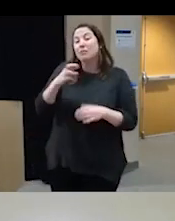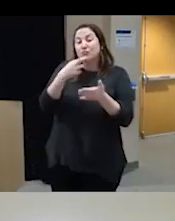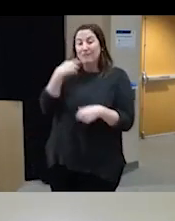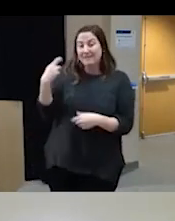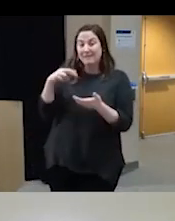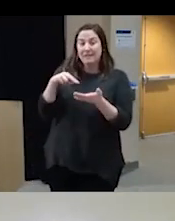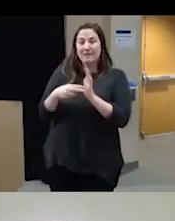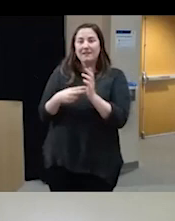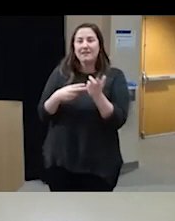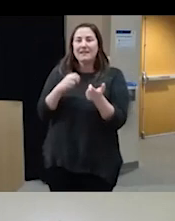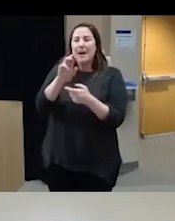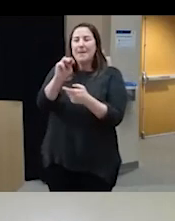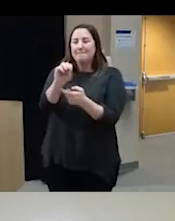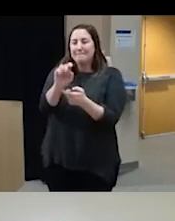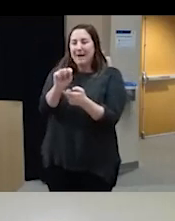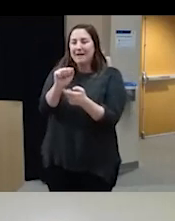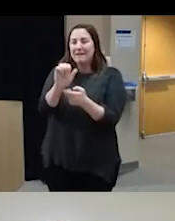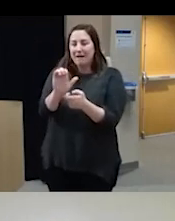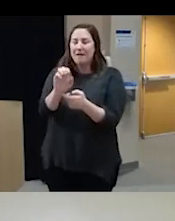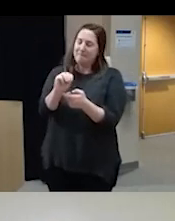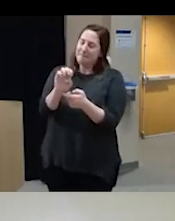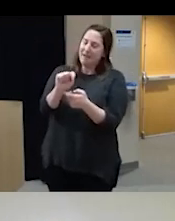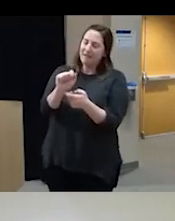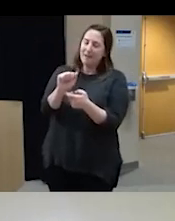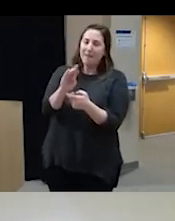It's metabolic Dementia precox in people. Let's get Sophia.